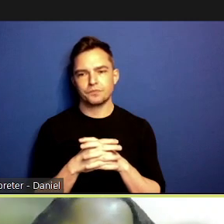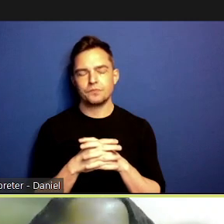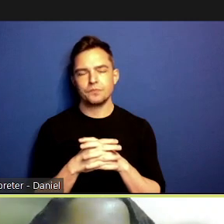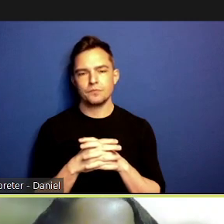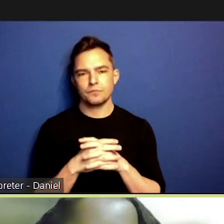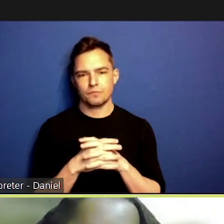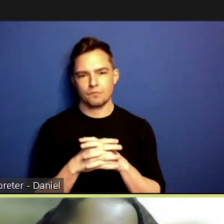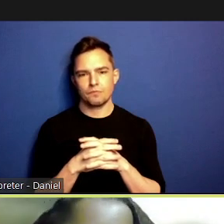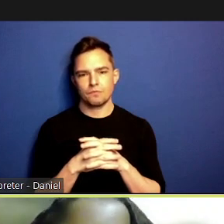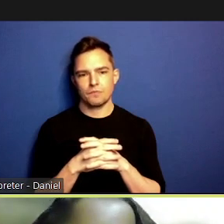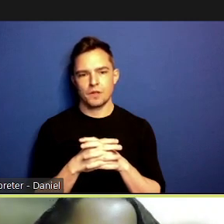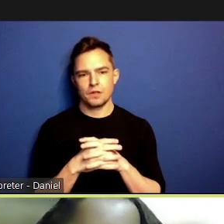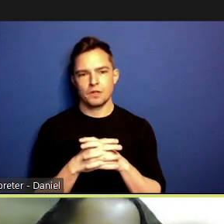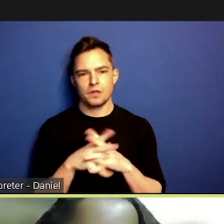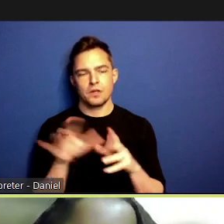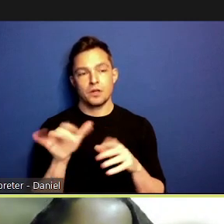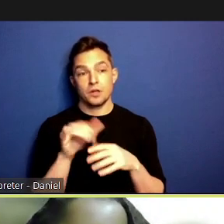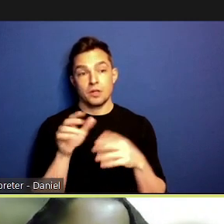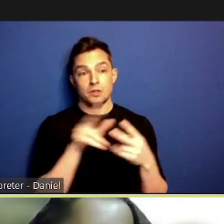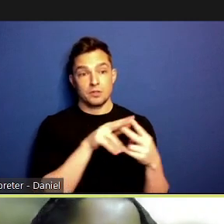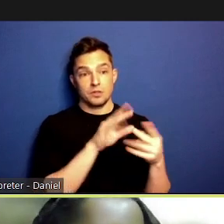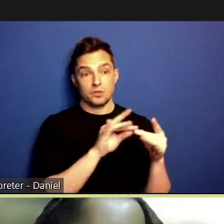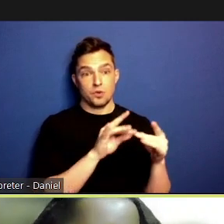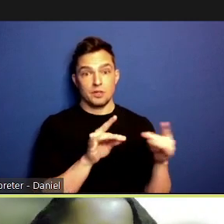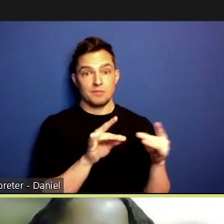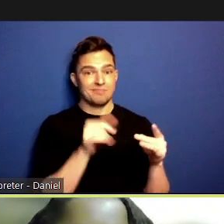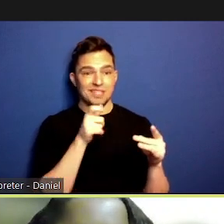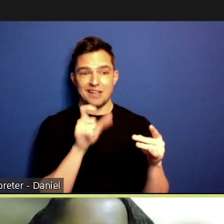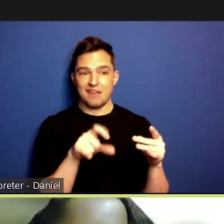clear that neither of the stories that I described had to be the way that they were. In the first